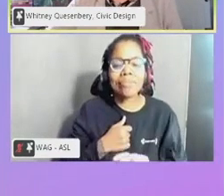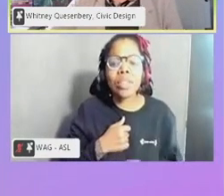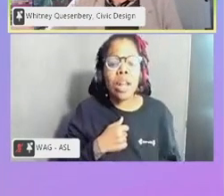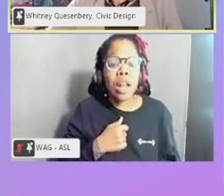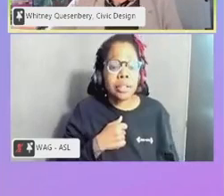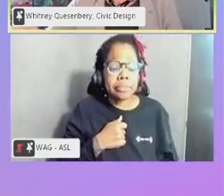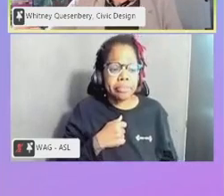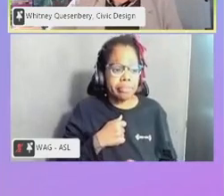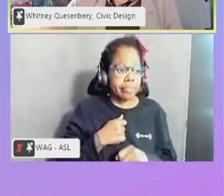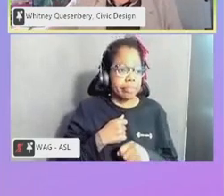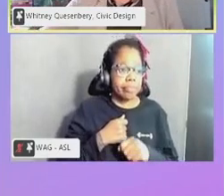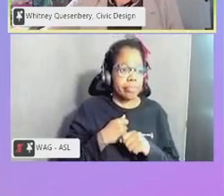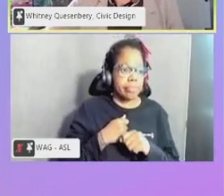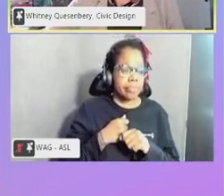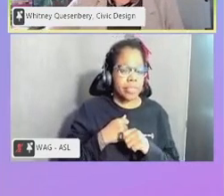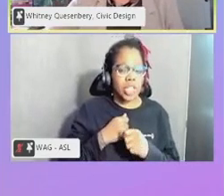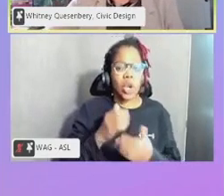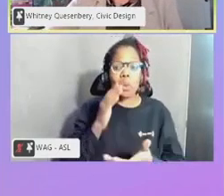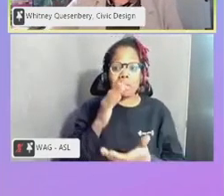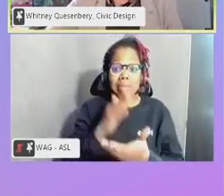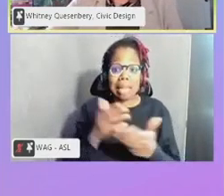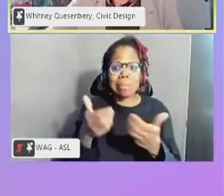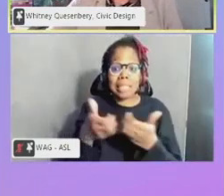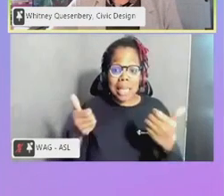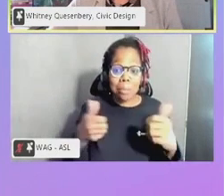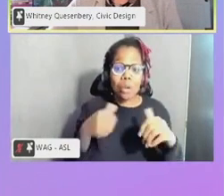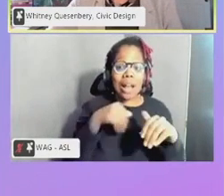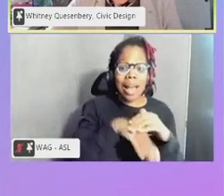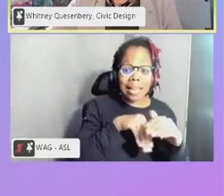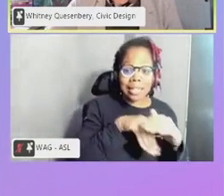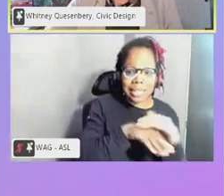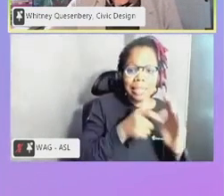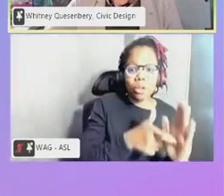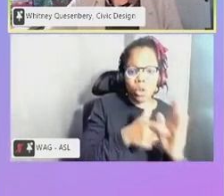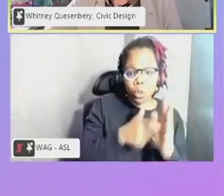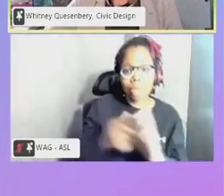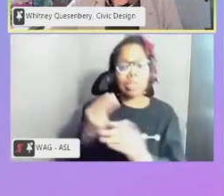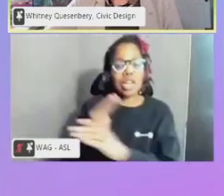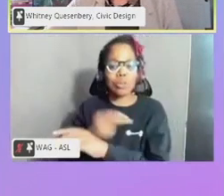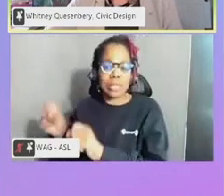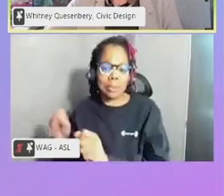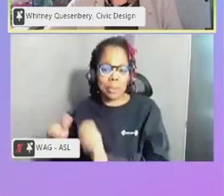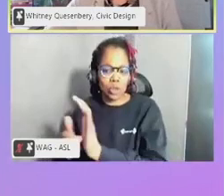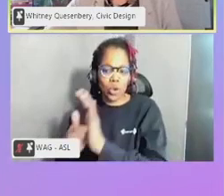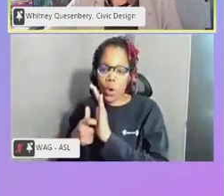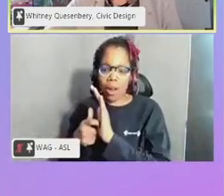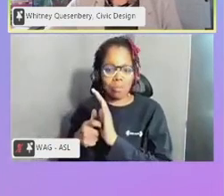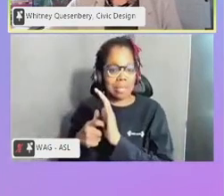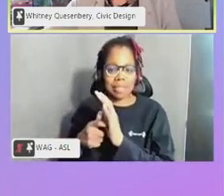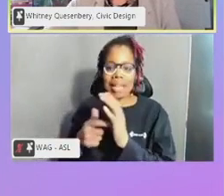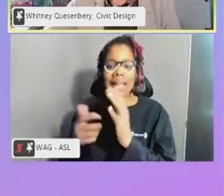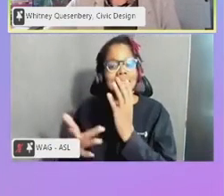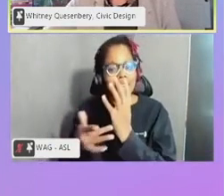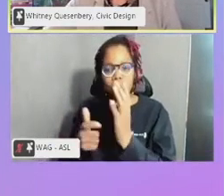we stopped separating -- sorry I have lost my place. We stopped separating the